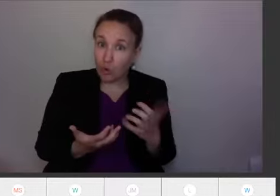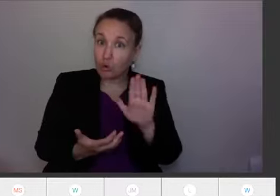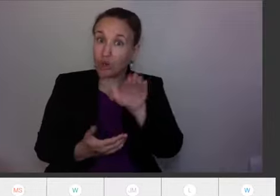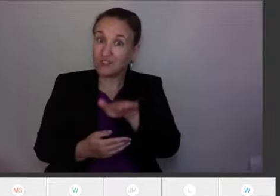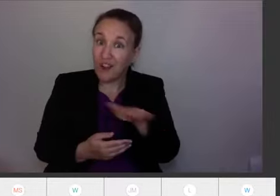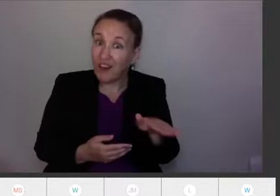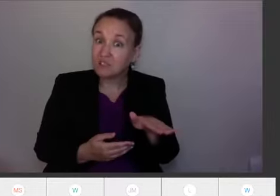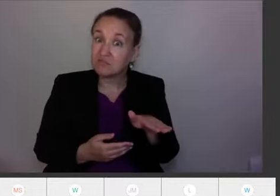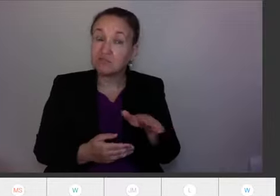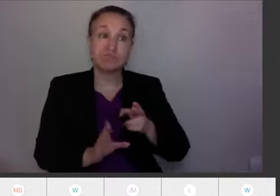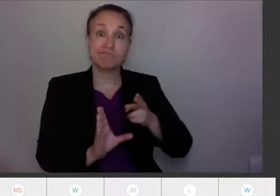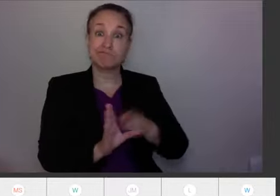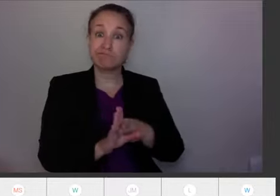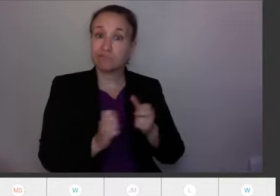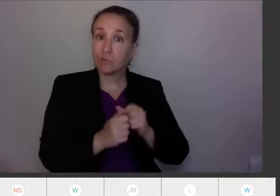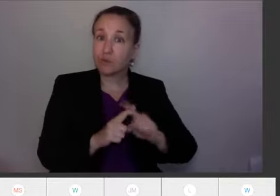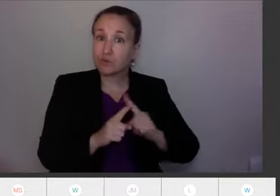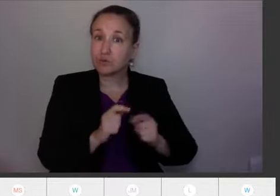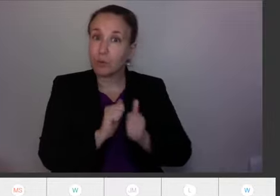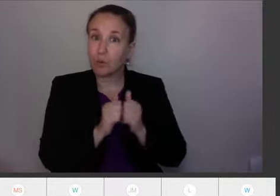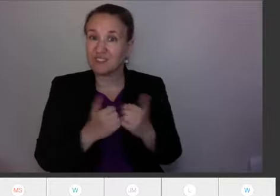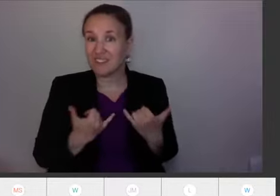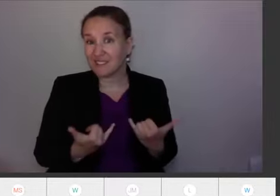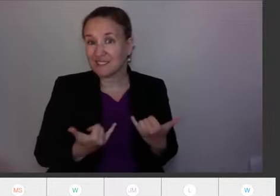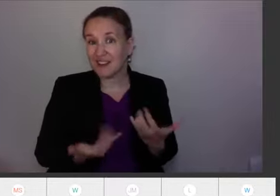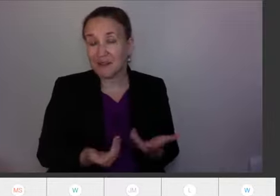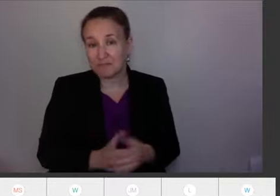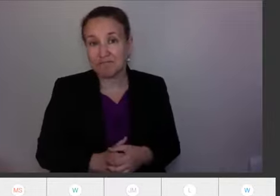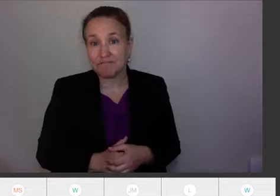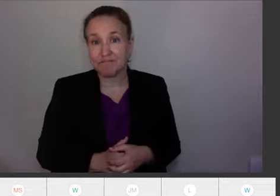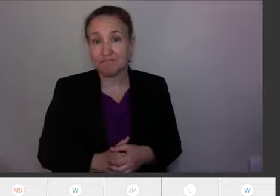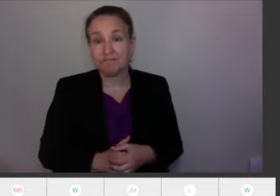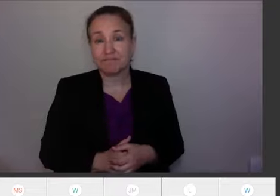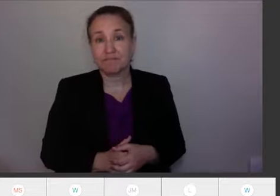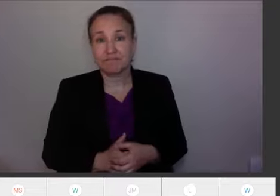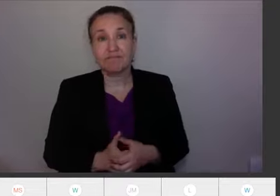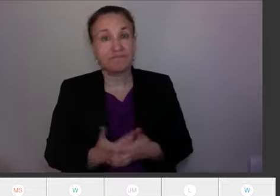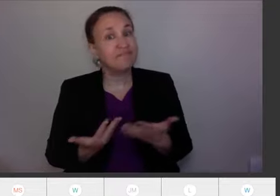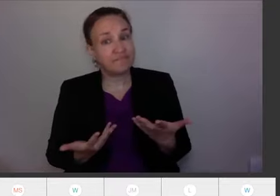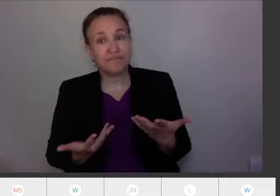participating in these sports at this moment in time it is definitely